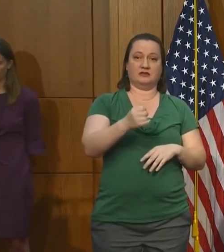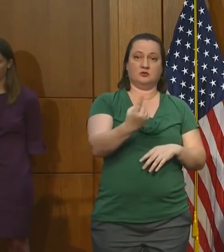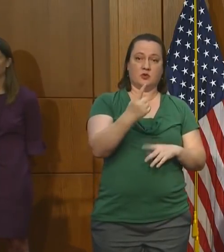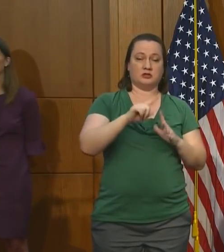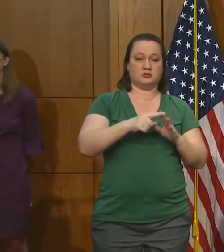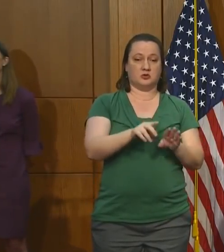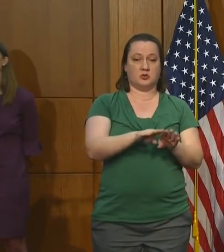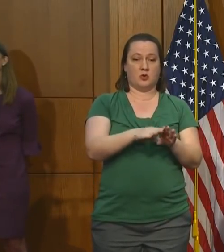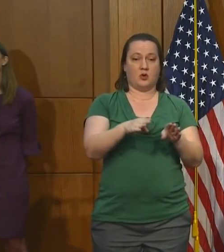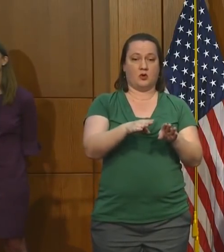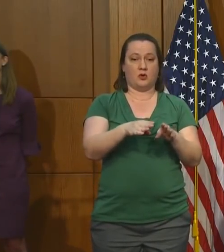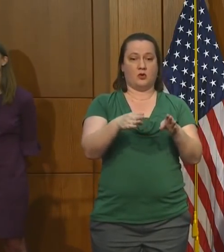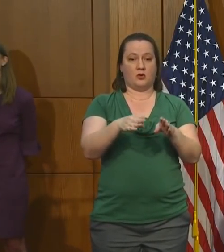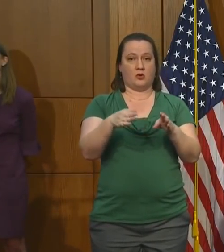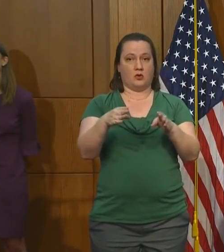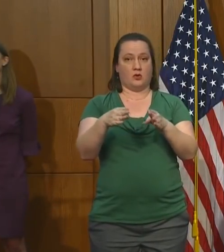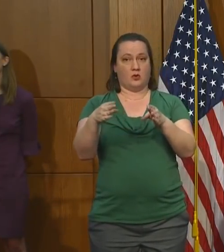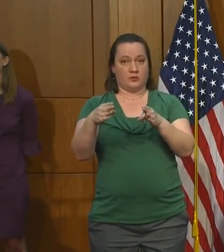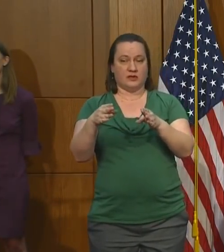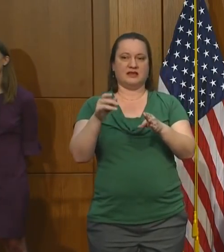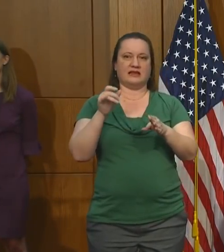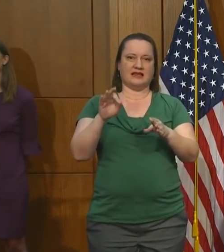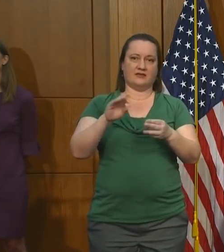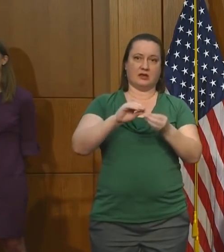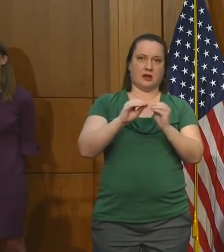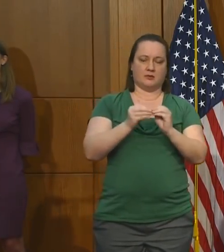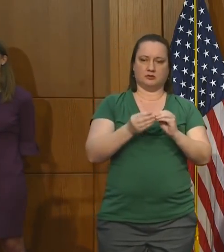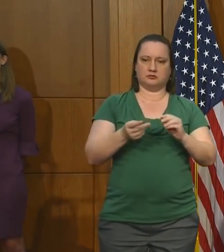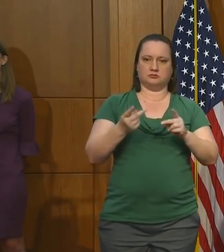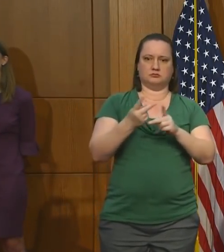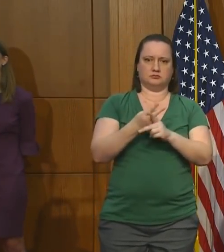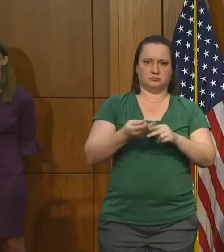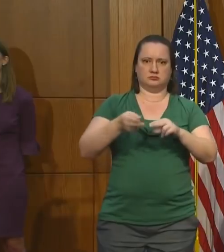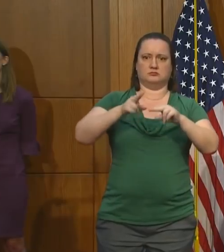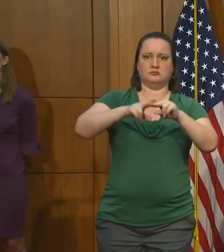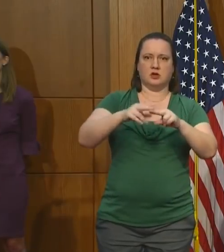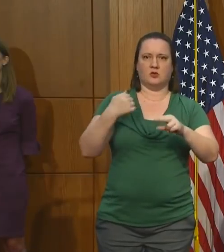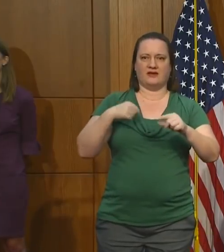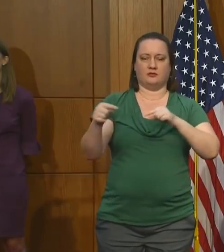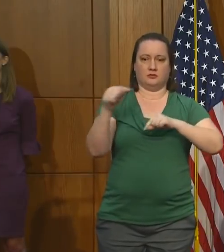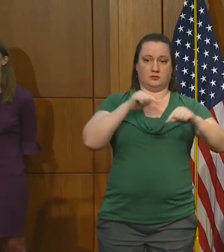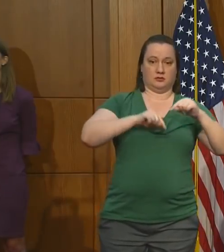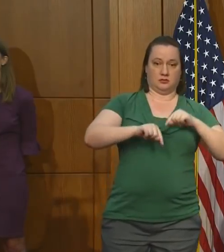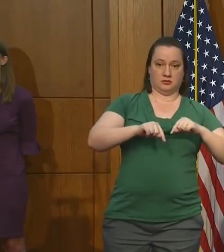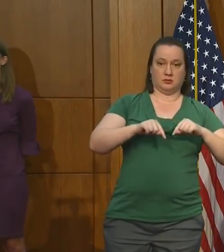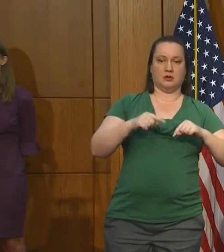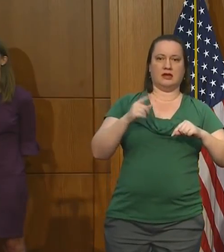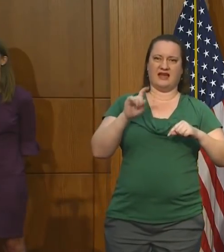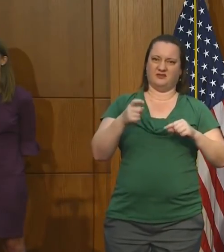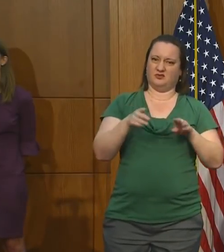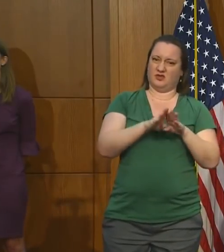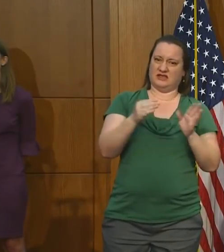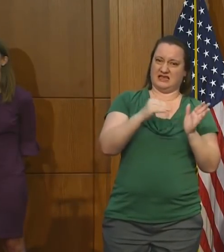I'M NEVER GOING FAVOR THE RESTRICTIONS LET'S SAY WE WILL